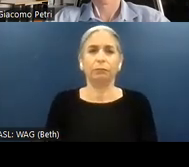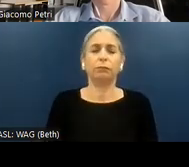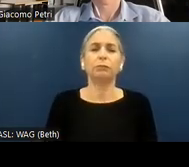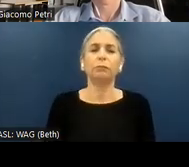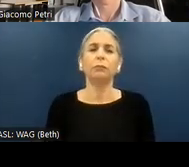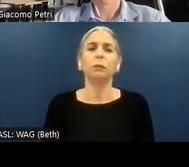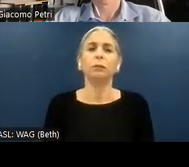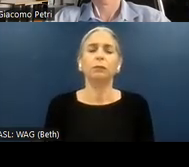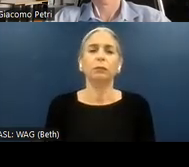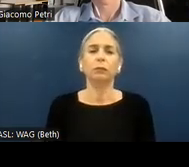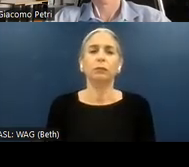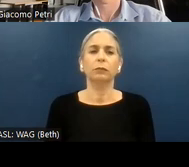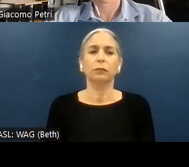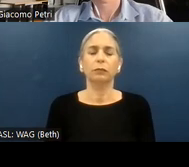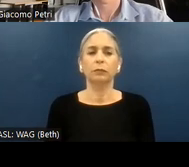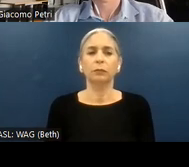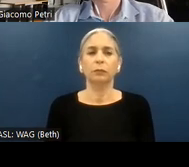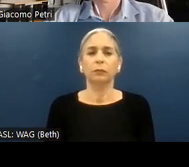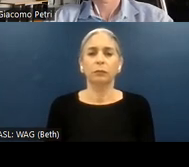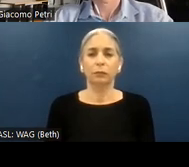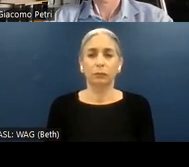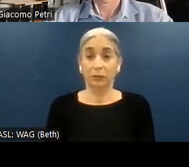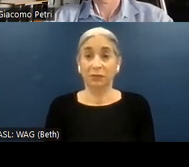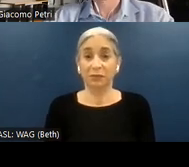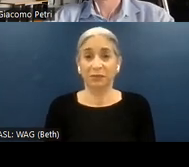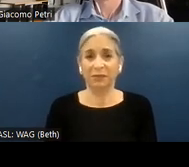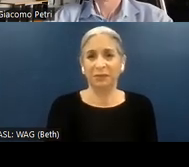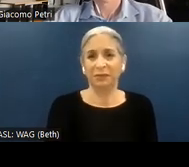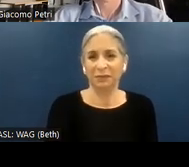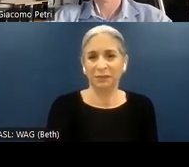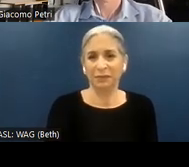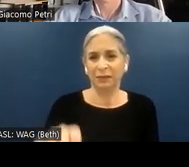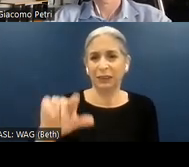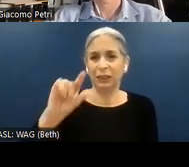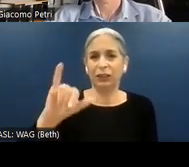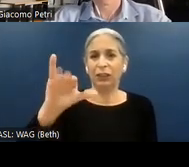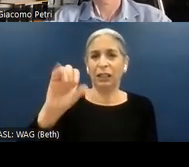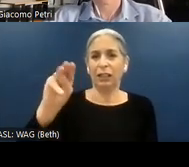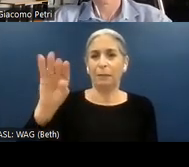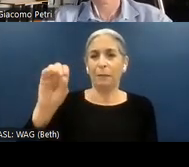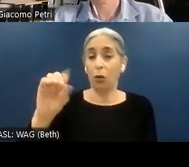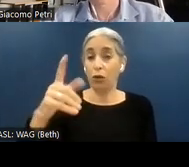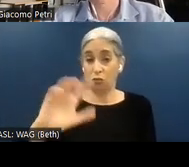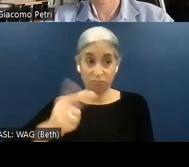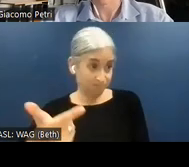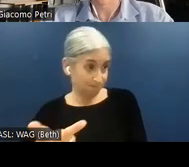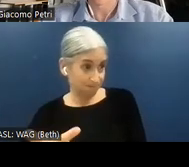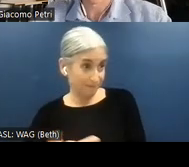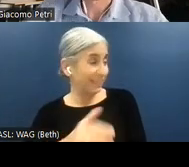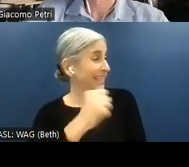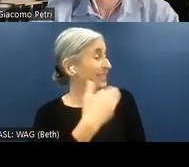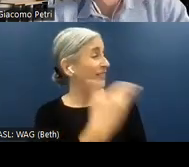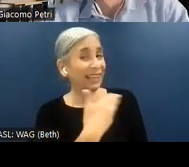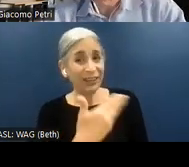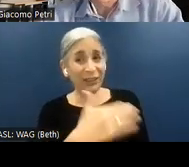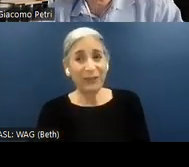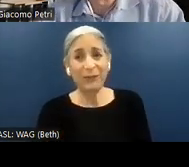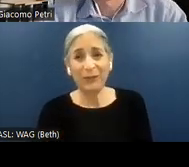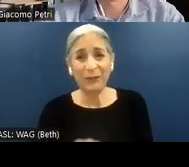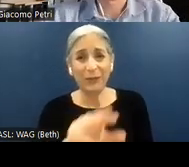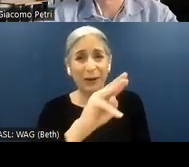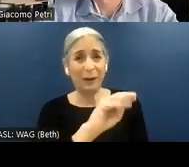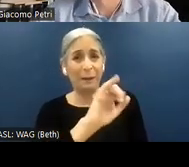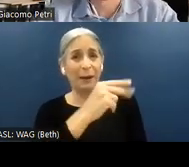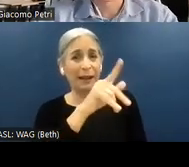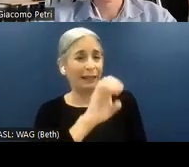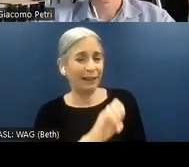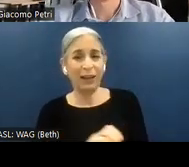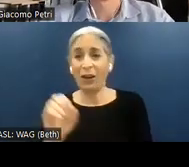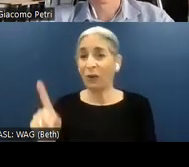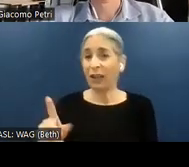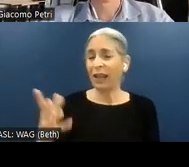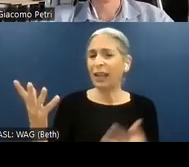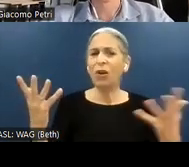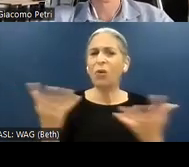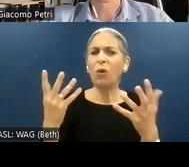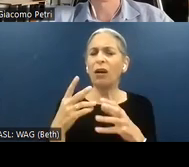Giacomo, do you want to take over >> GIACOMO PETRI: Sure. What does an in-use